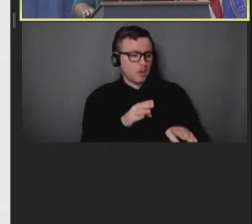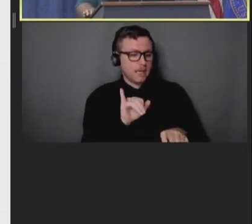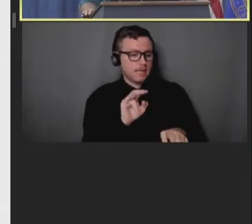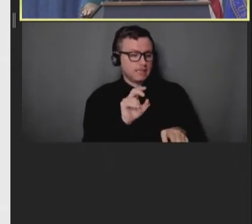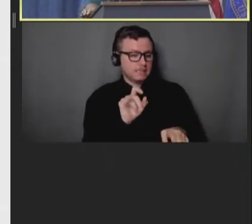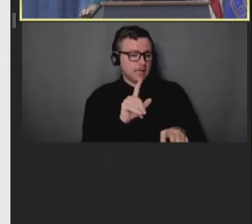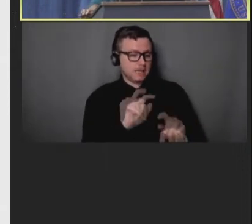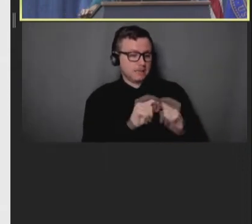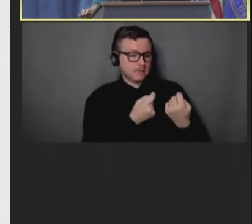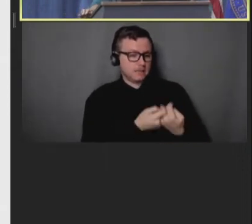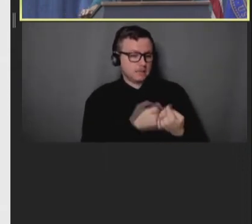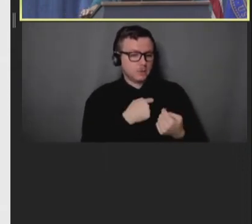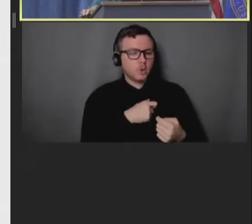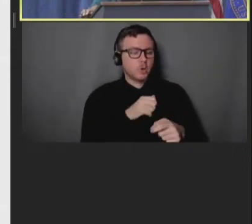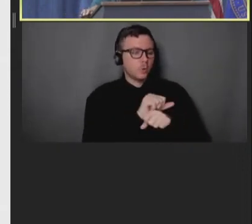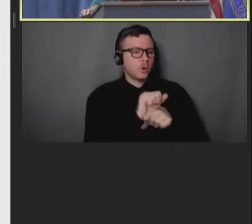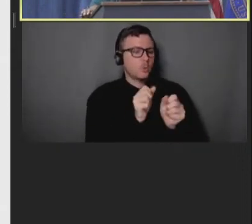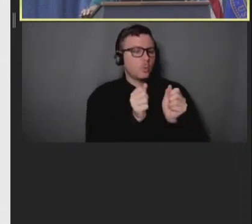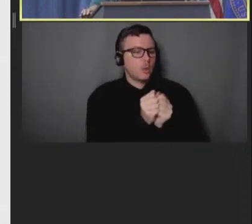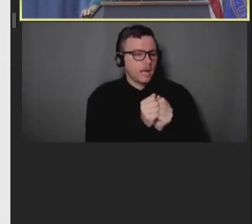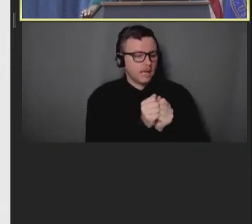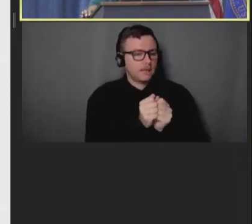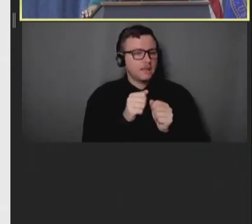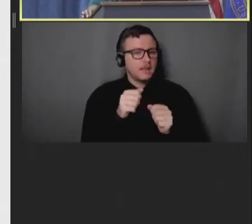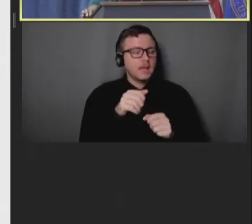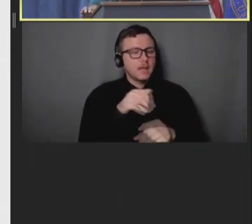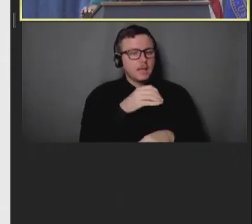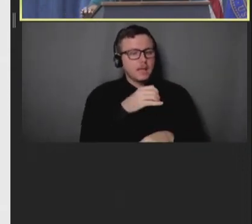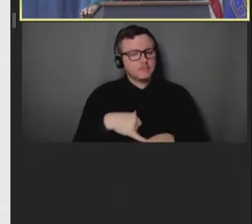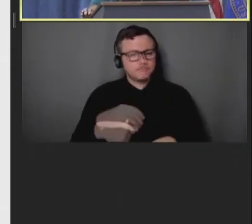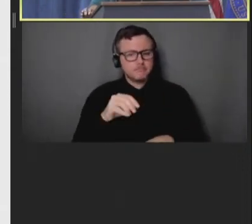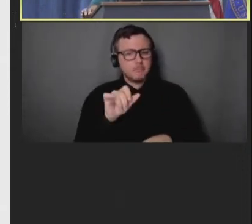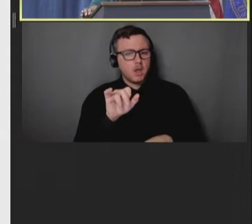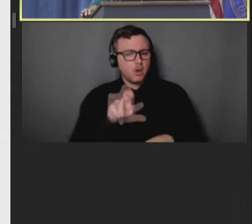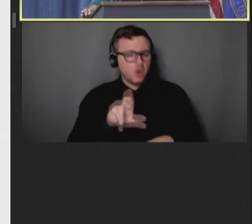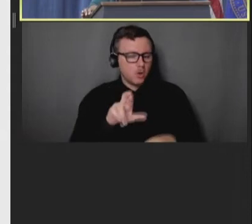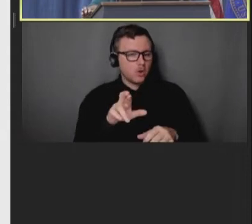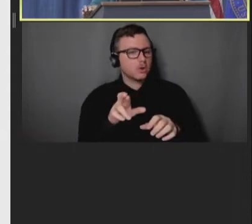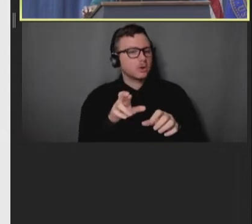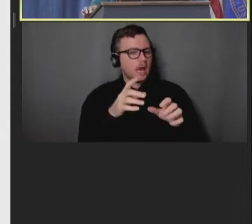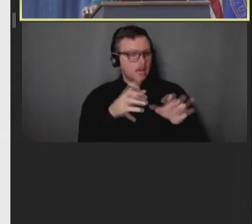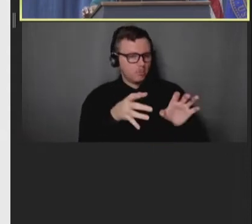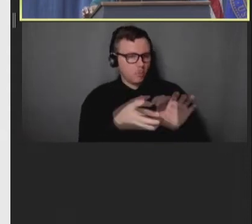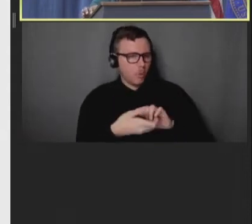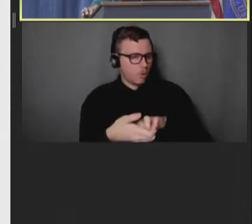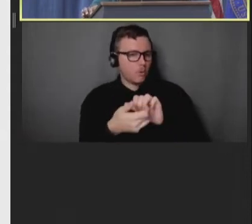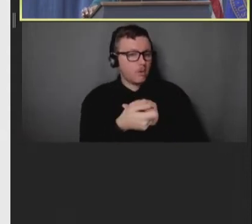been working with mayors, and we are continuing to partner with them to help us think through